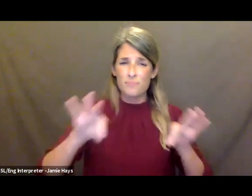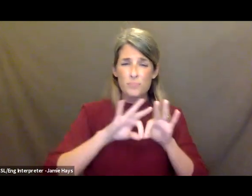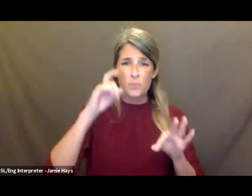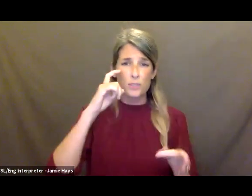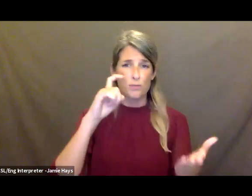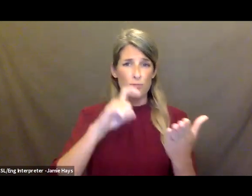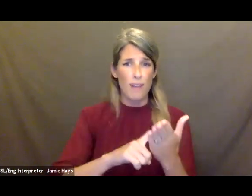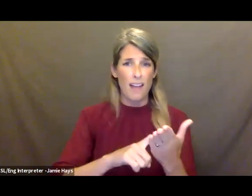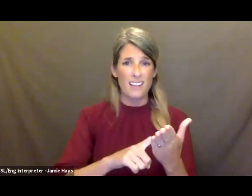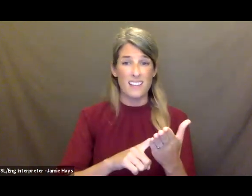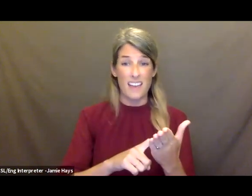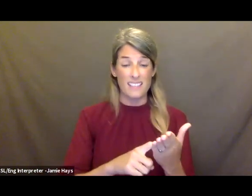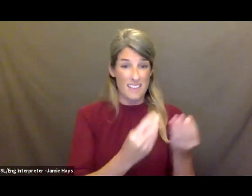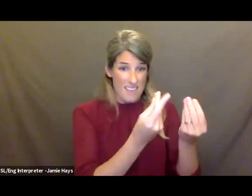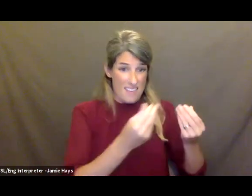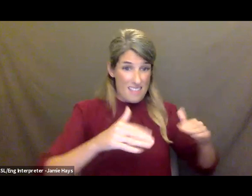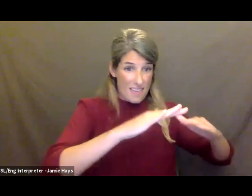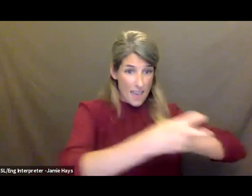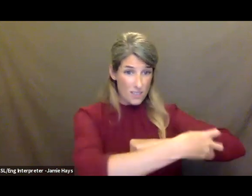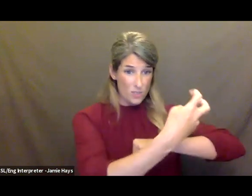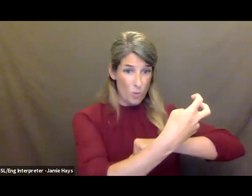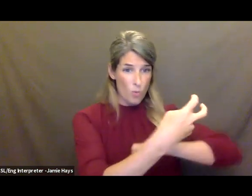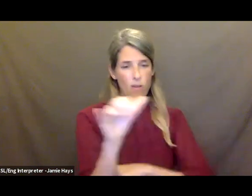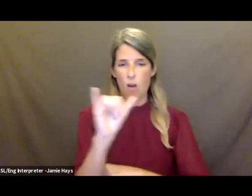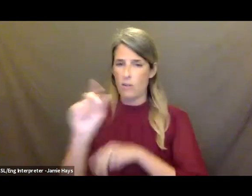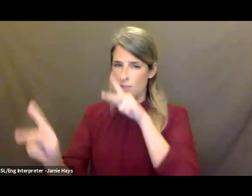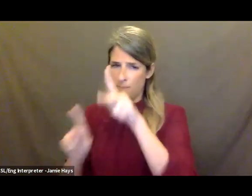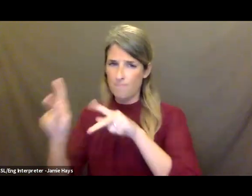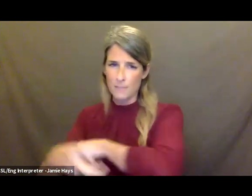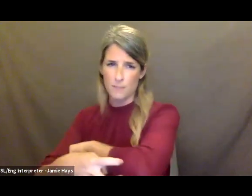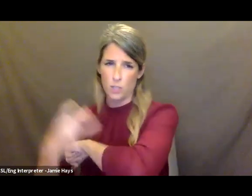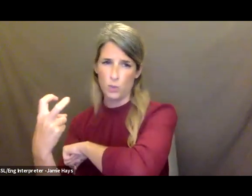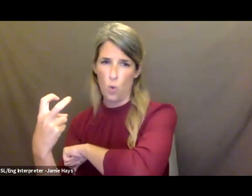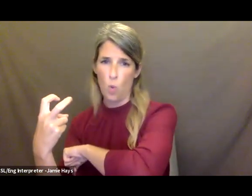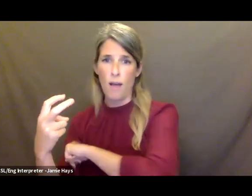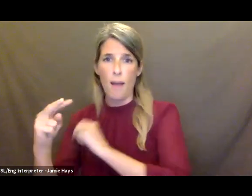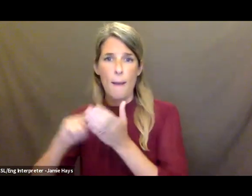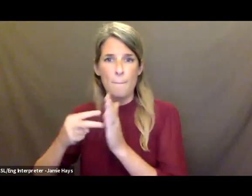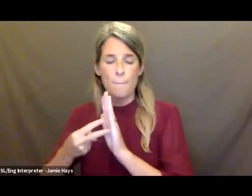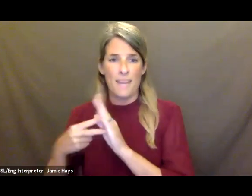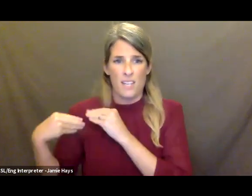acknowledge that, after there was stolen land, there were stolen people, and I want to honor the generations of